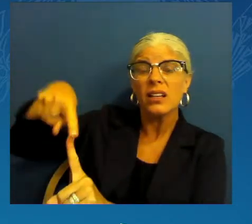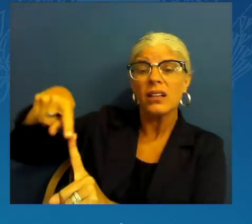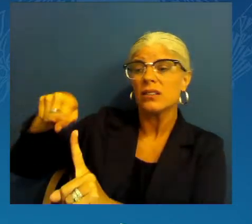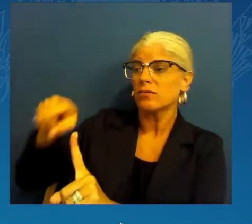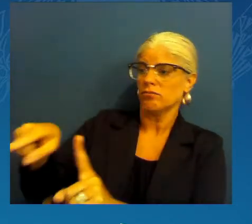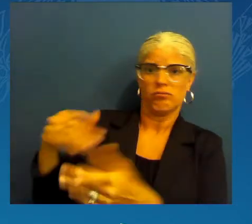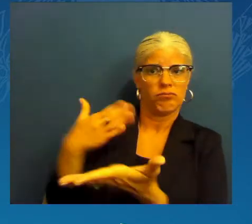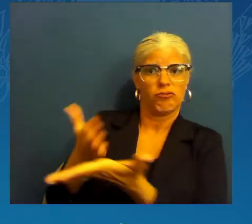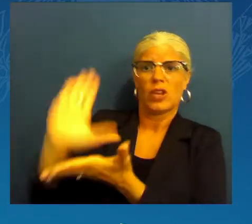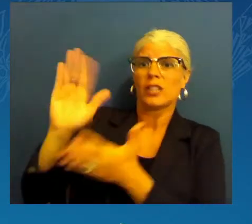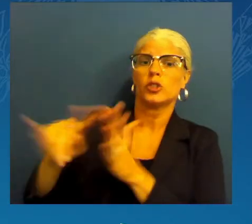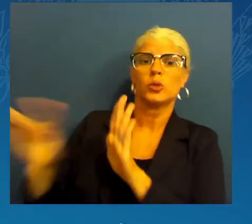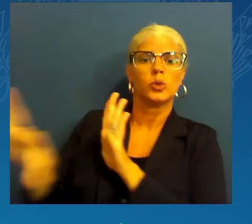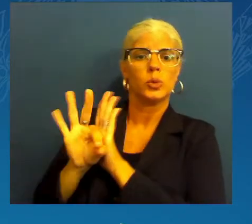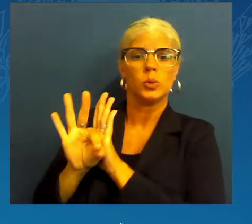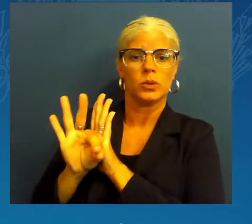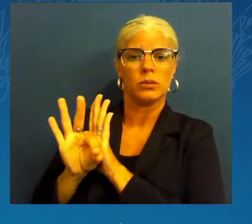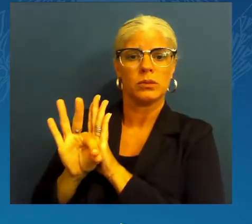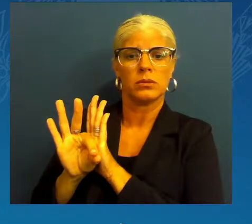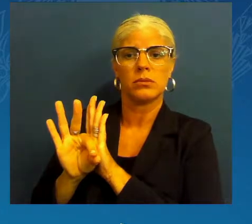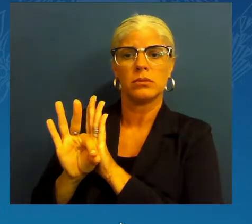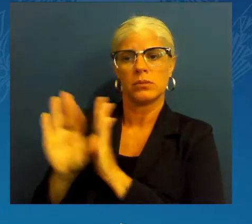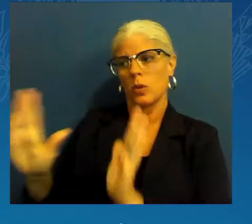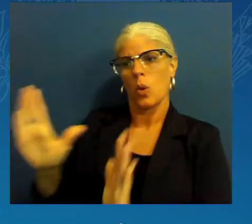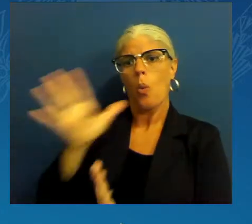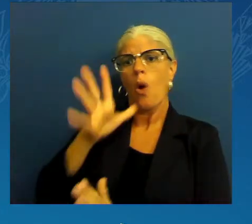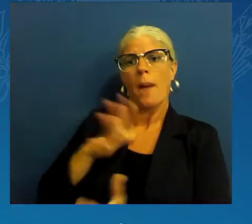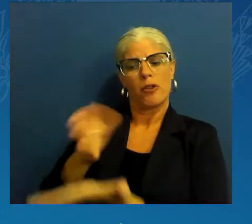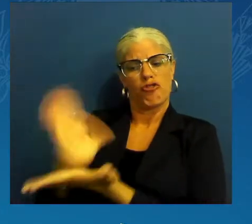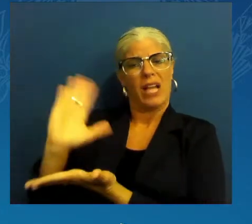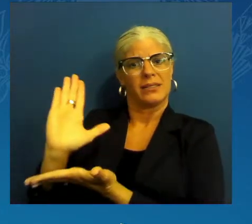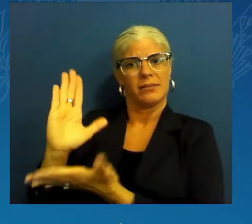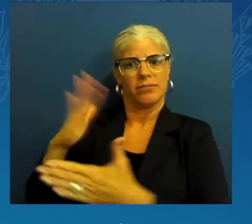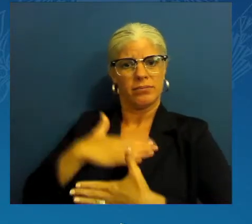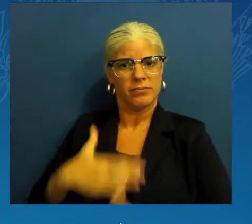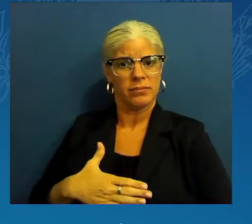because we know one does not have to abandon their faith